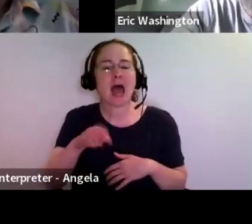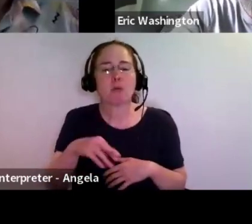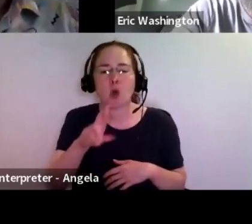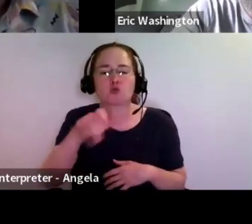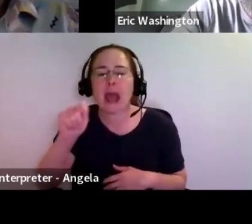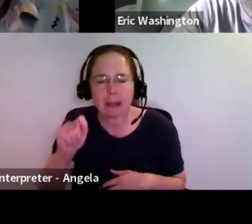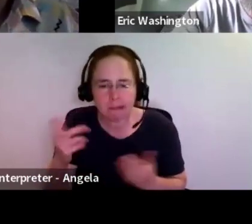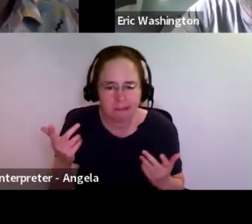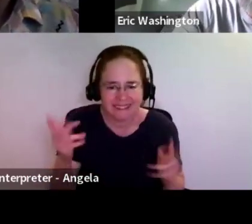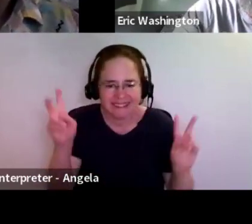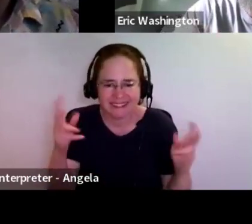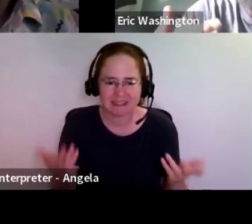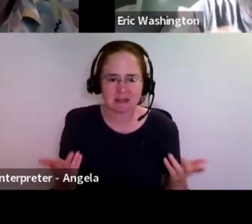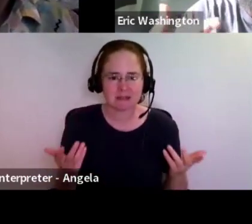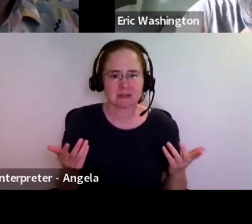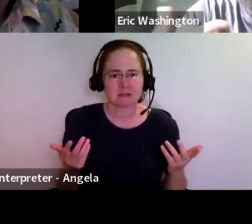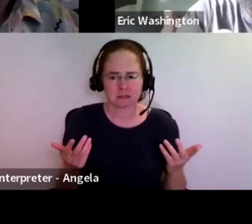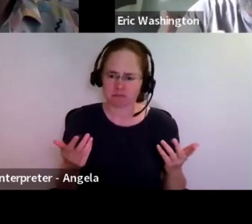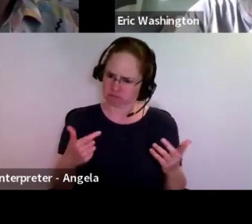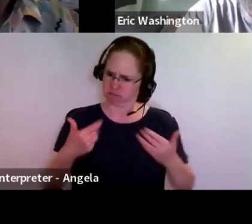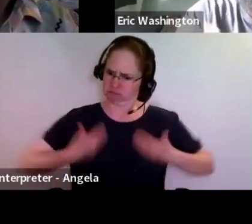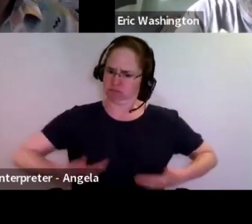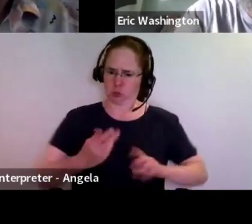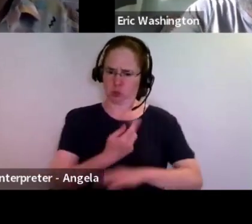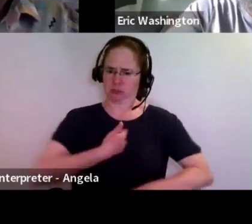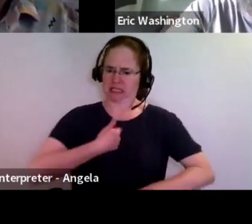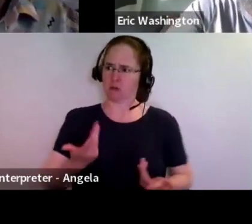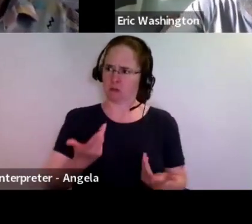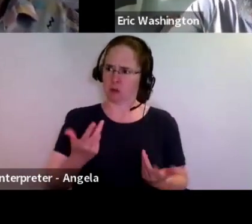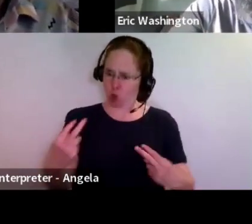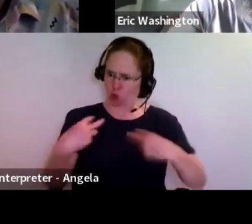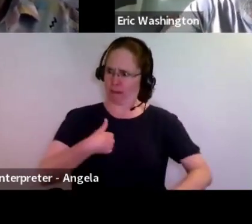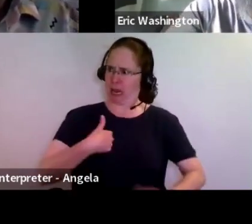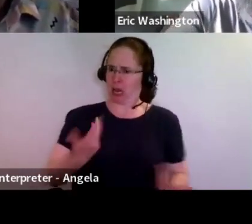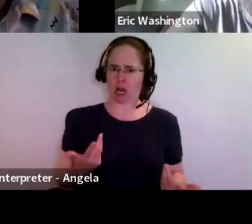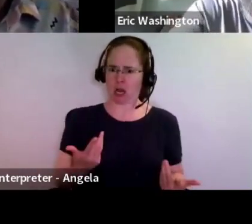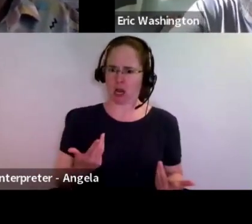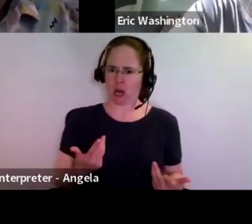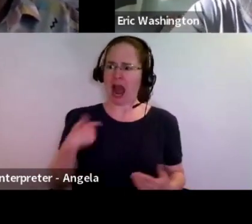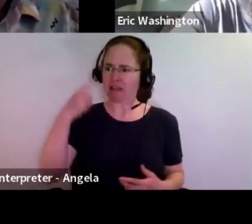you know, this is why I think some of these things need to be happening. And look at me. So I'm using some of my bad stories